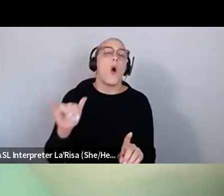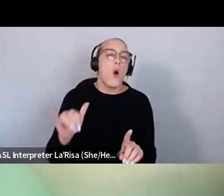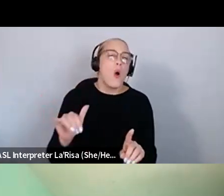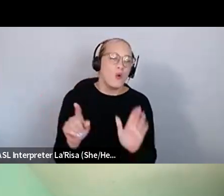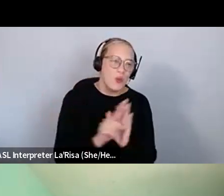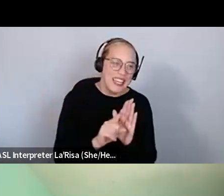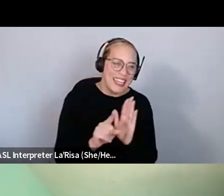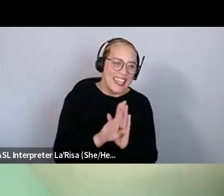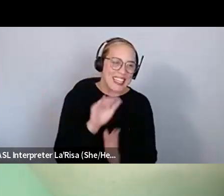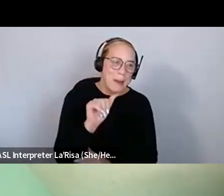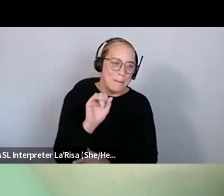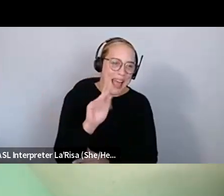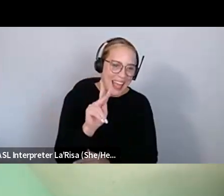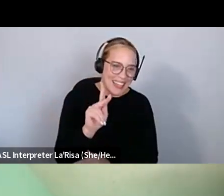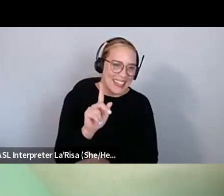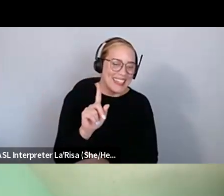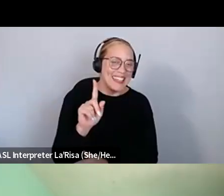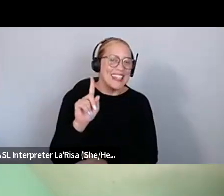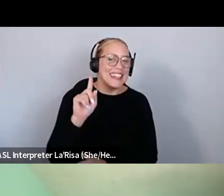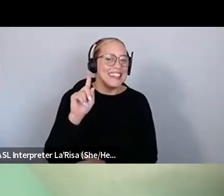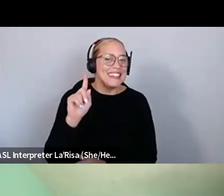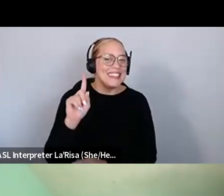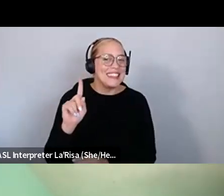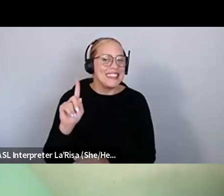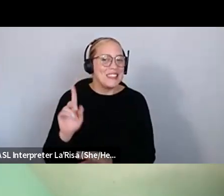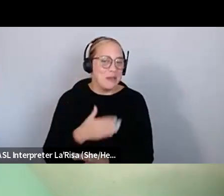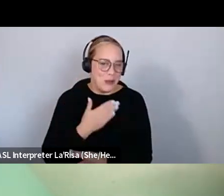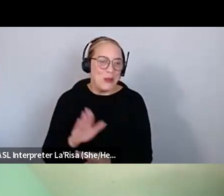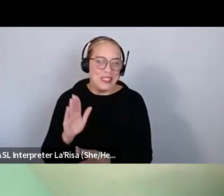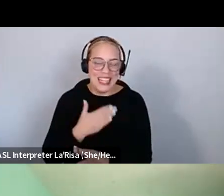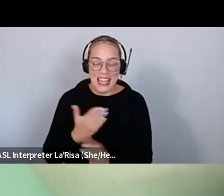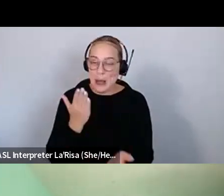I don't know where the Jonas brothers -- oh my